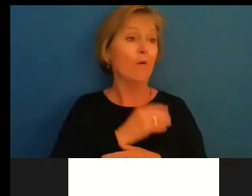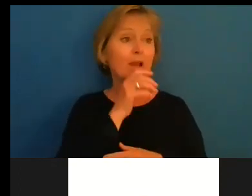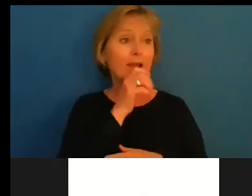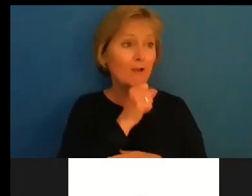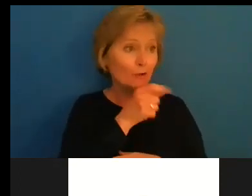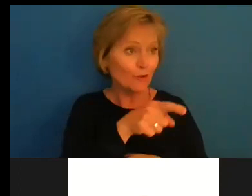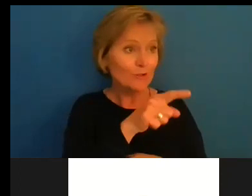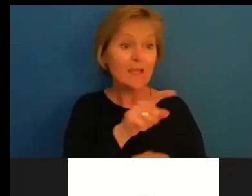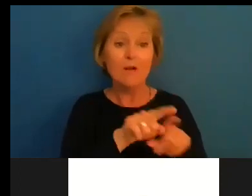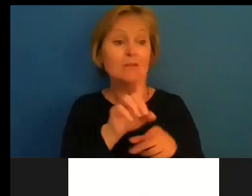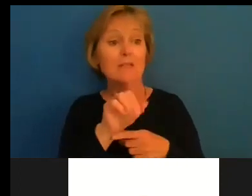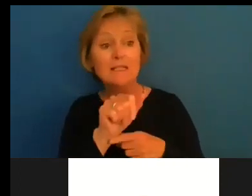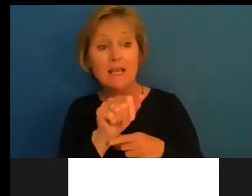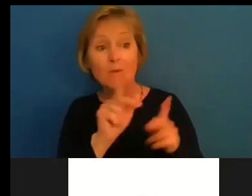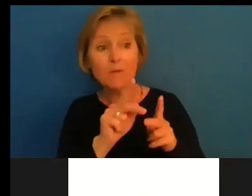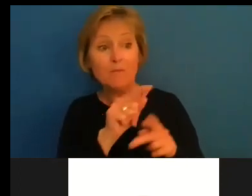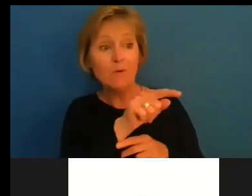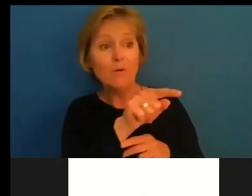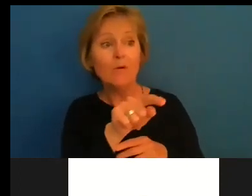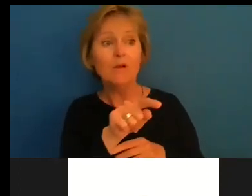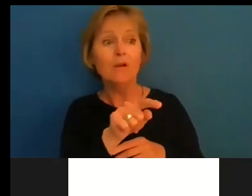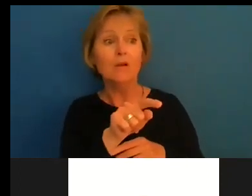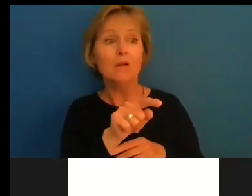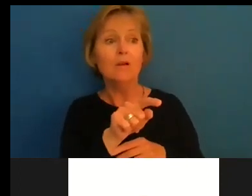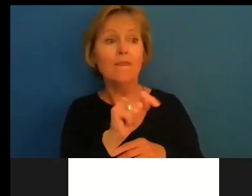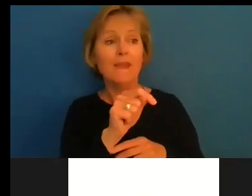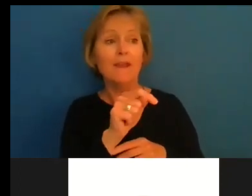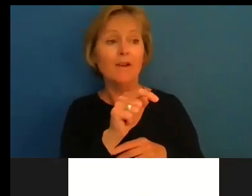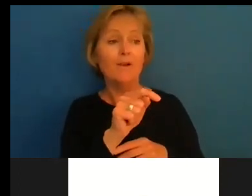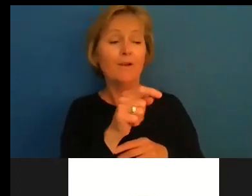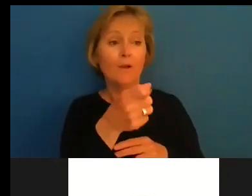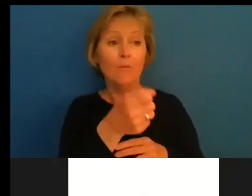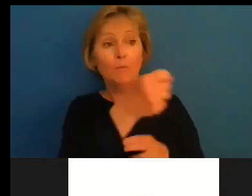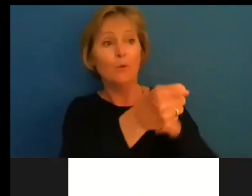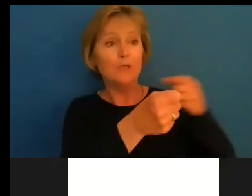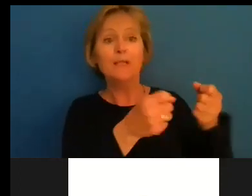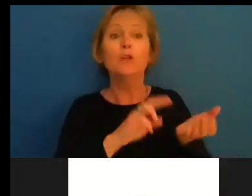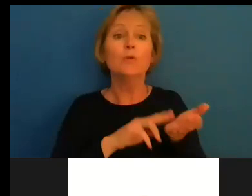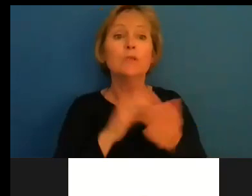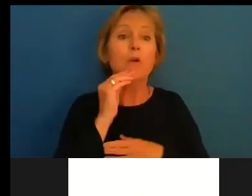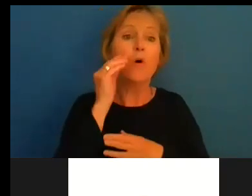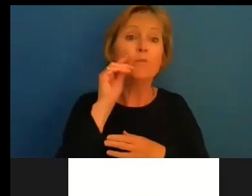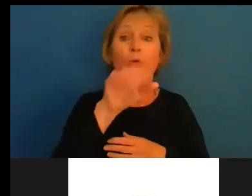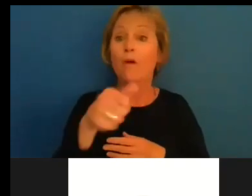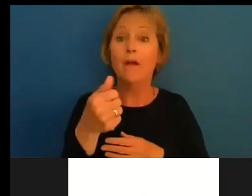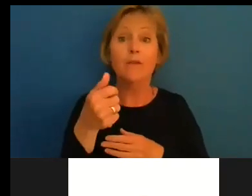disabled people, that are, you know, warehoused in nursing homes and other sorts of institutions,